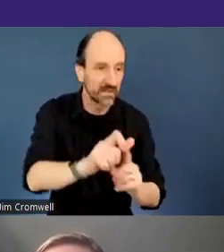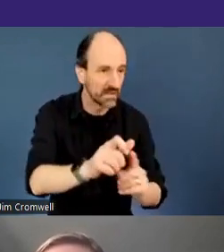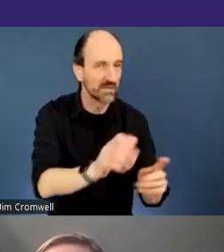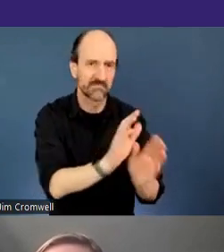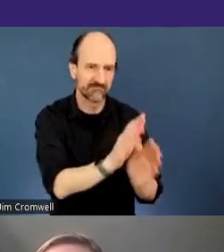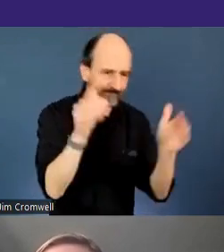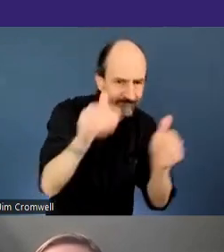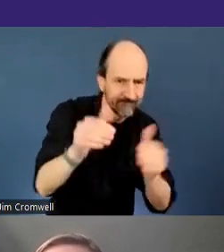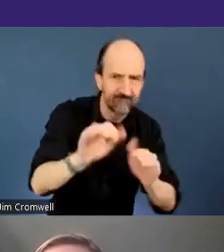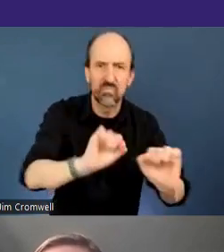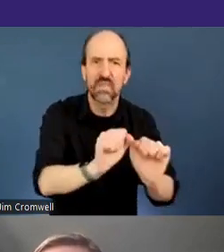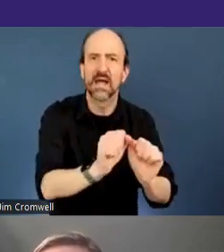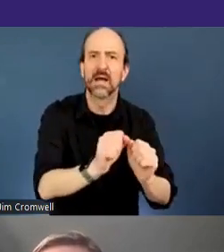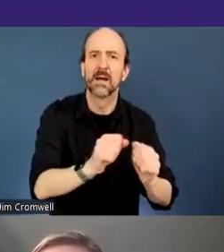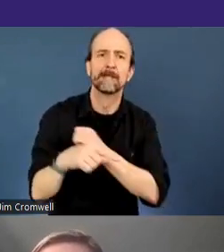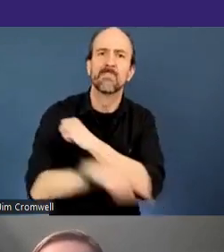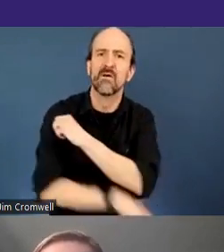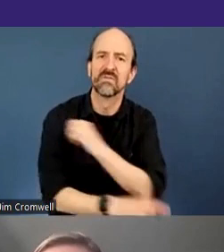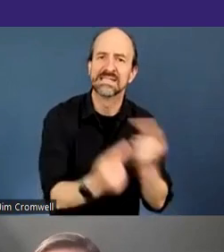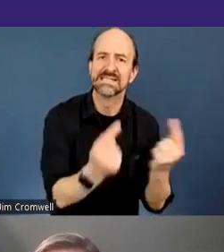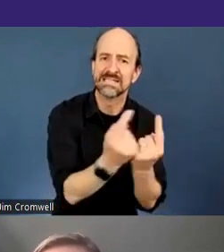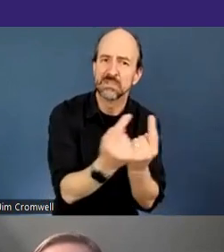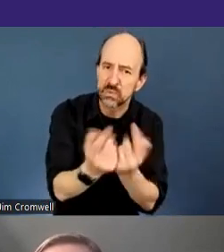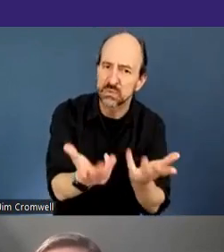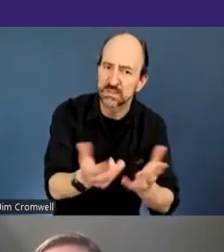have separate activities geared towards that.